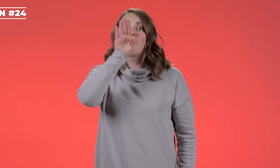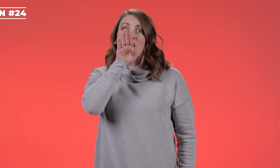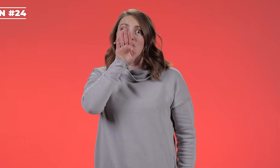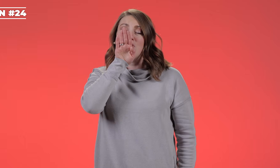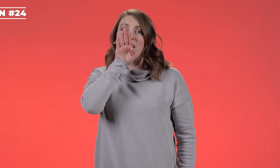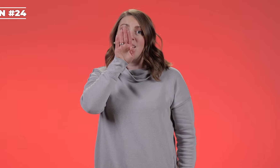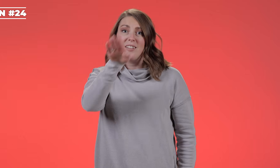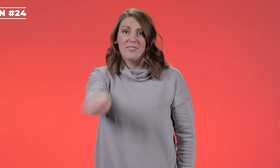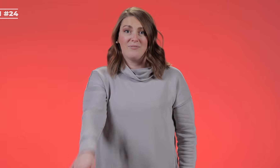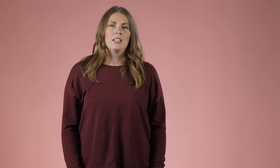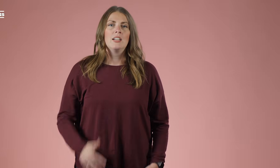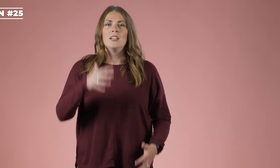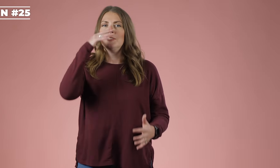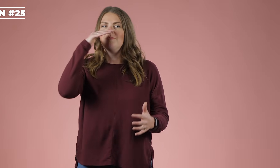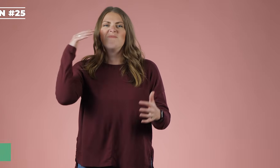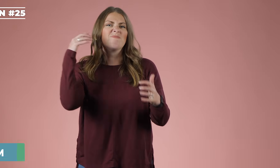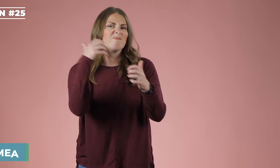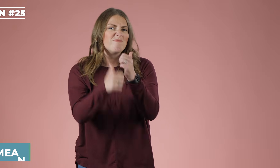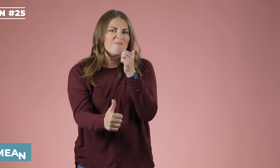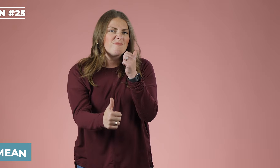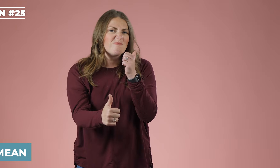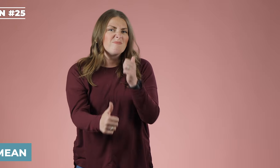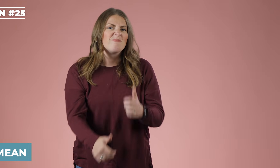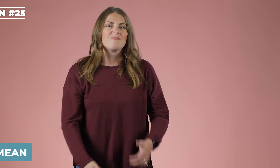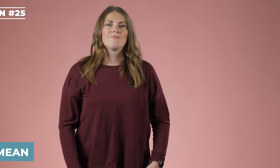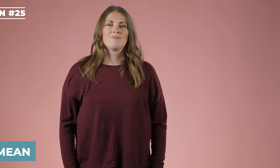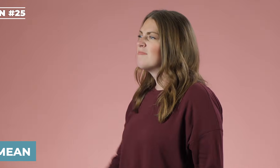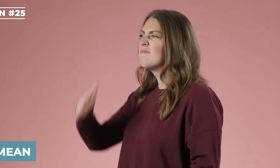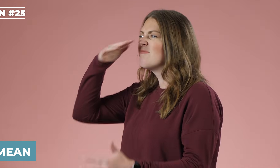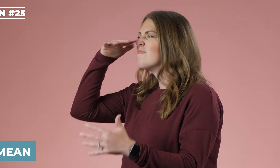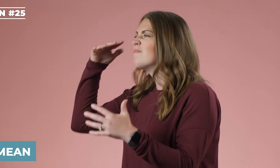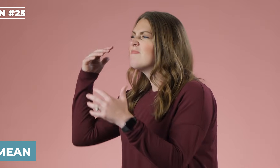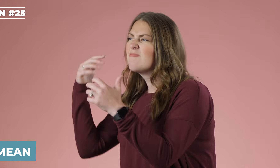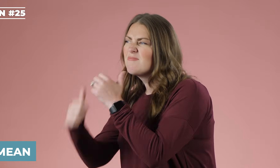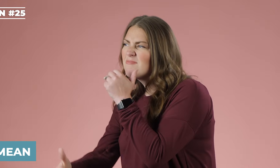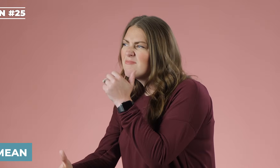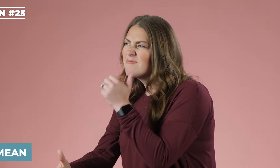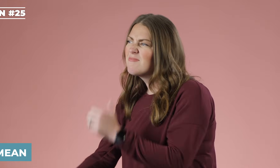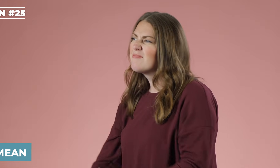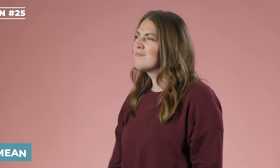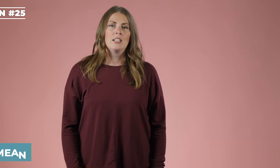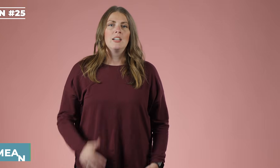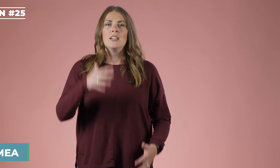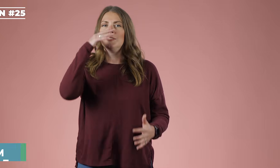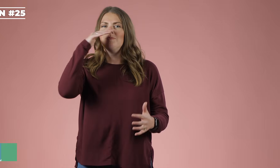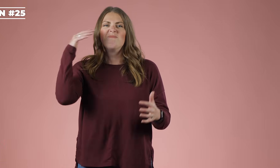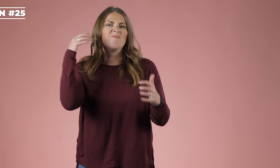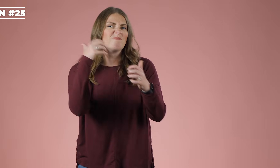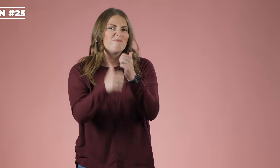frustrated, Mean, mean.